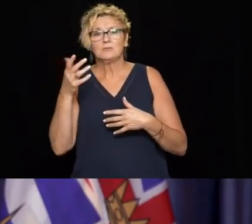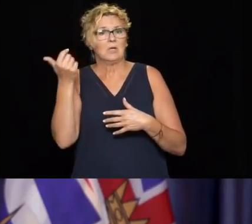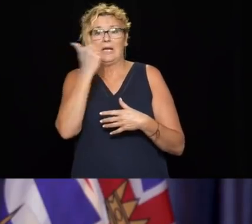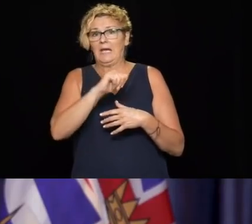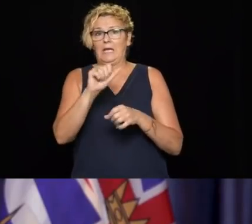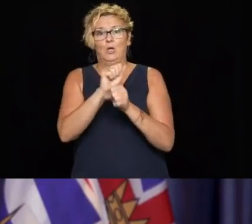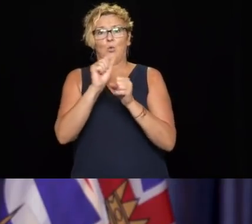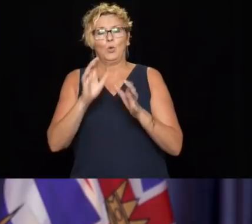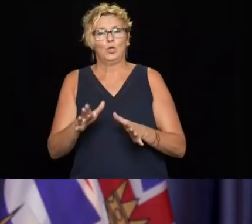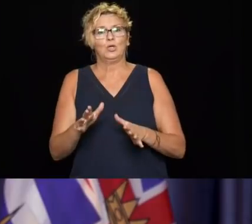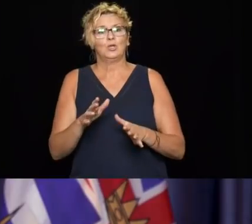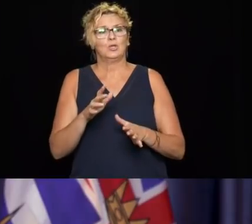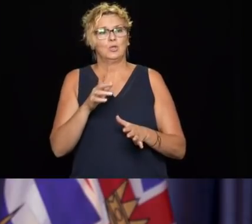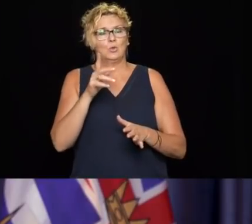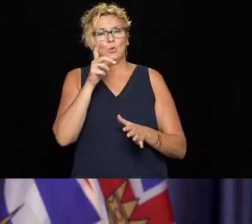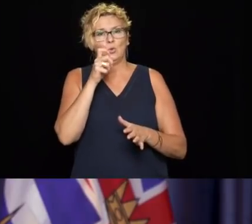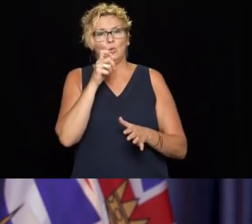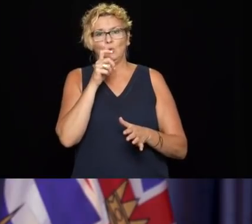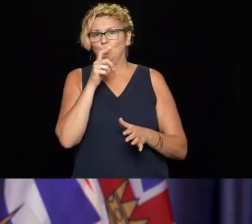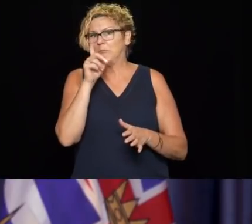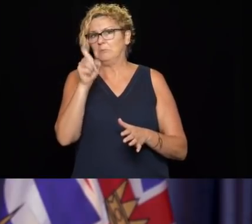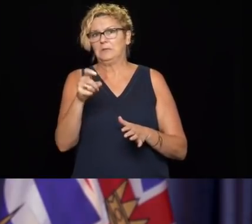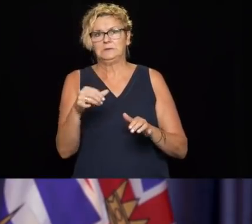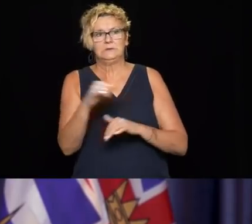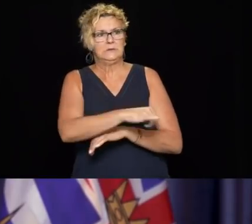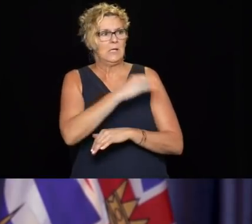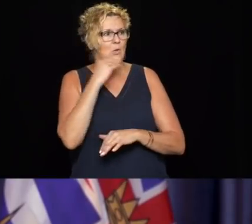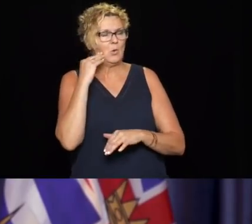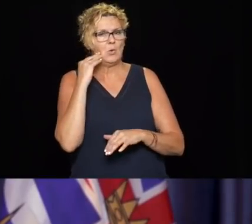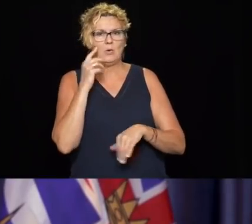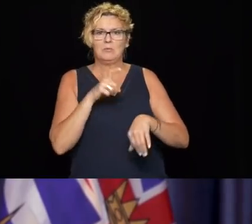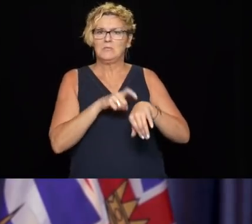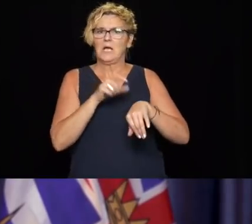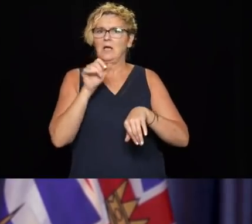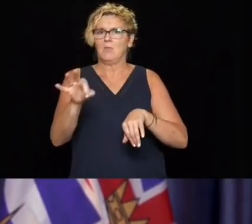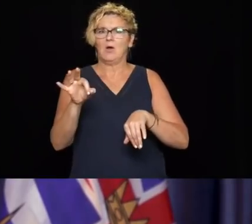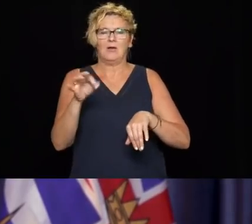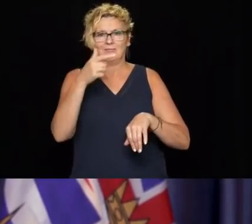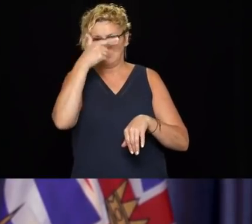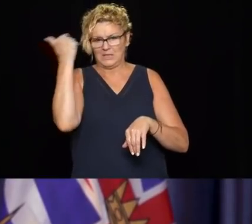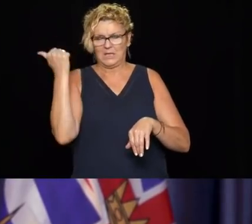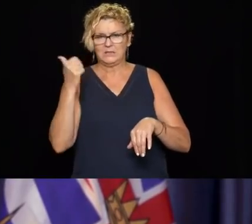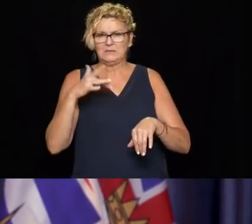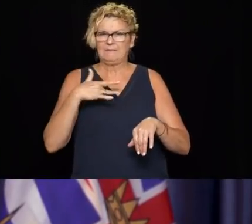teachers or any other workers or parents who have to take time off if they start feeling ill